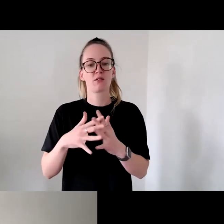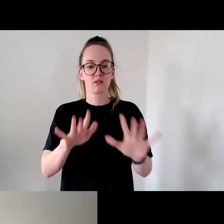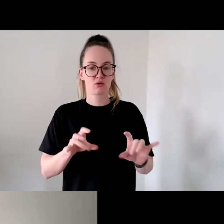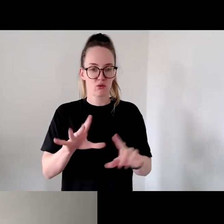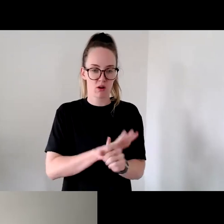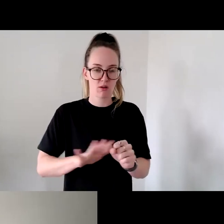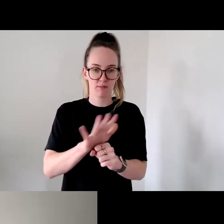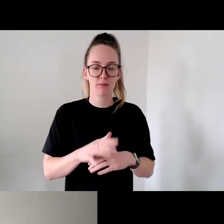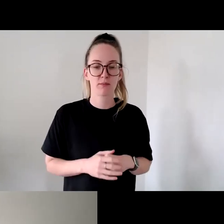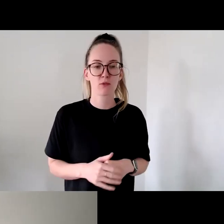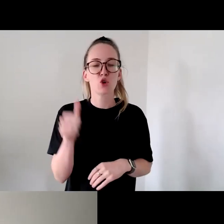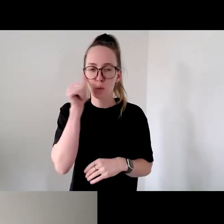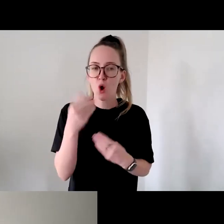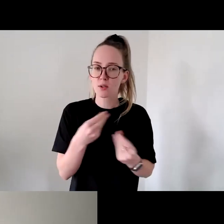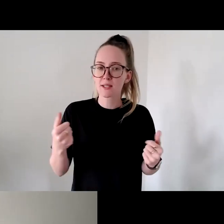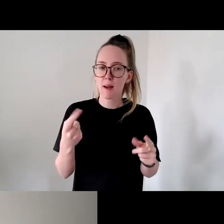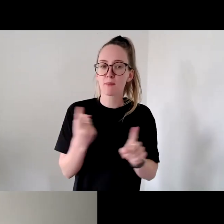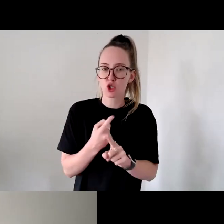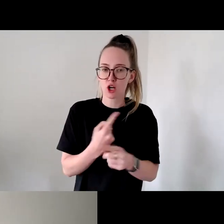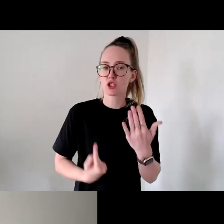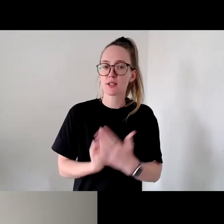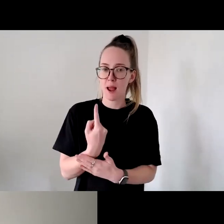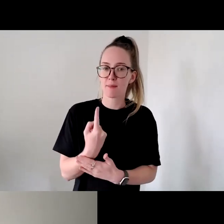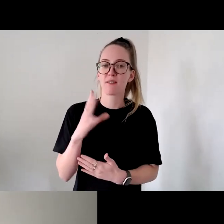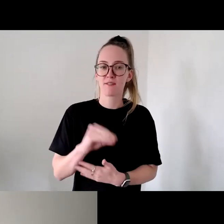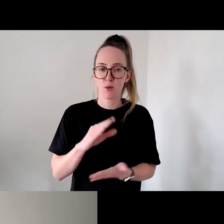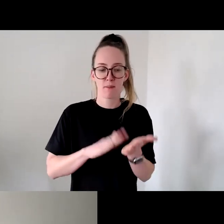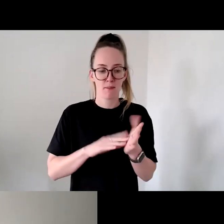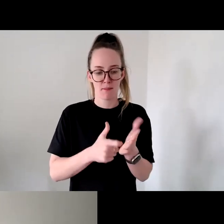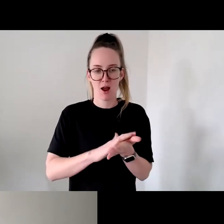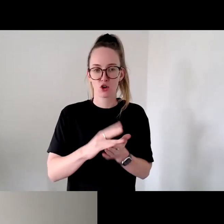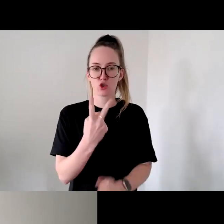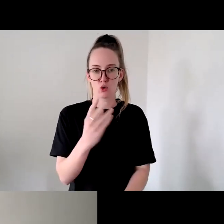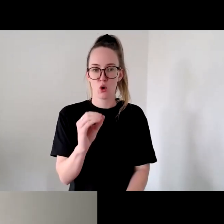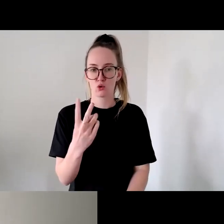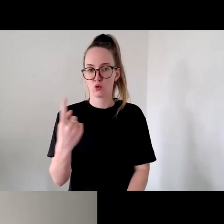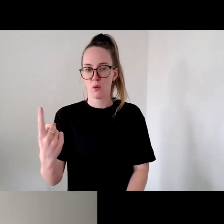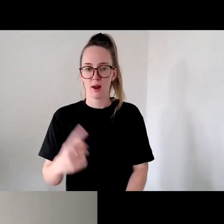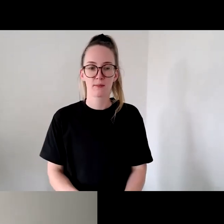of changes have taken place since then. Some educational resources were also built by